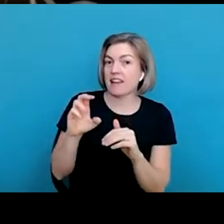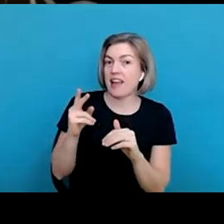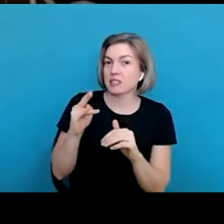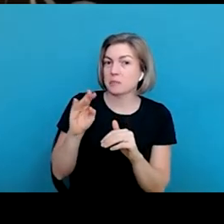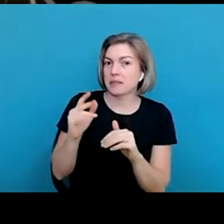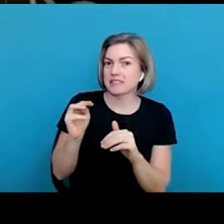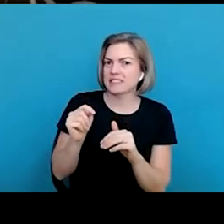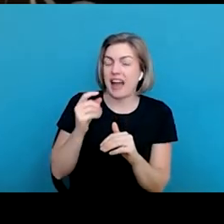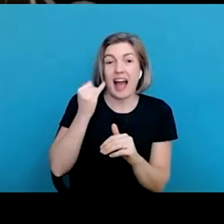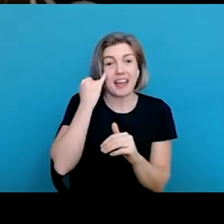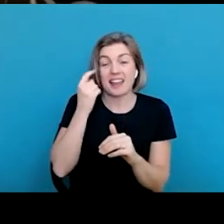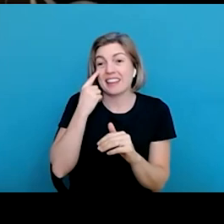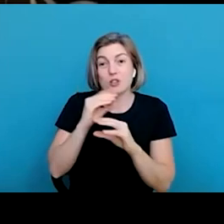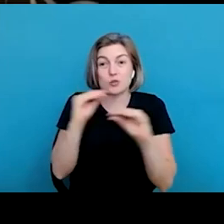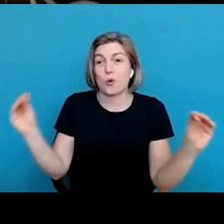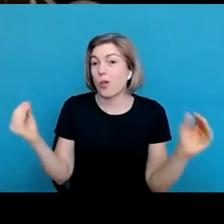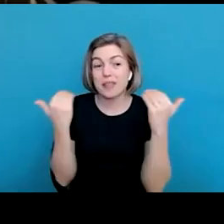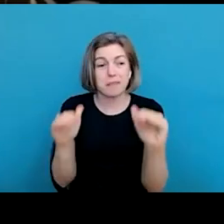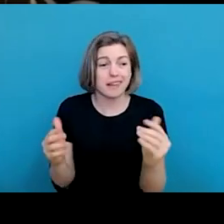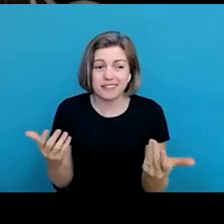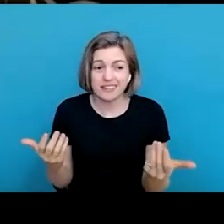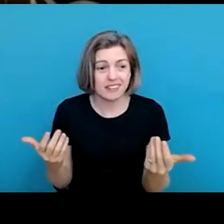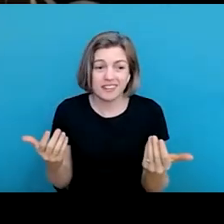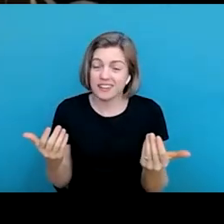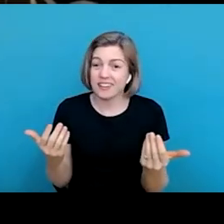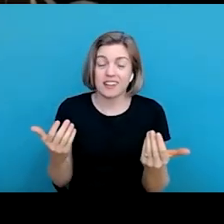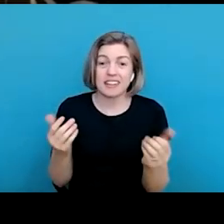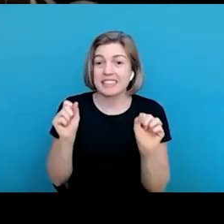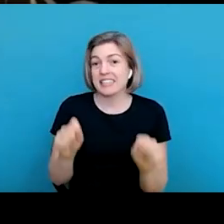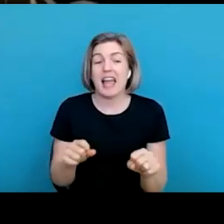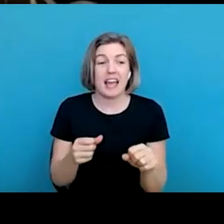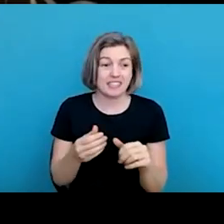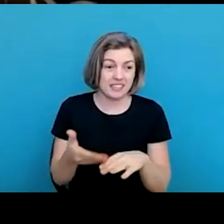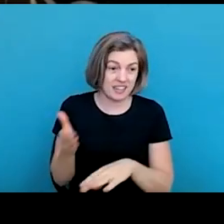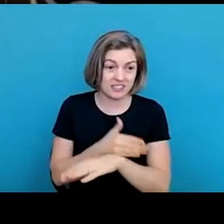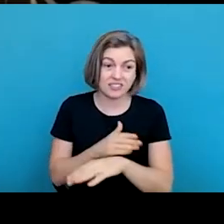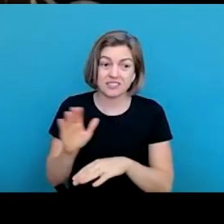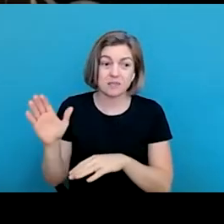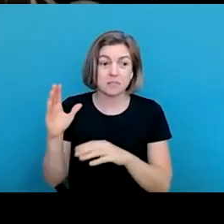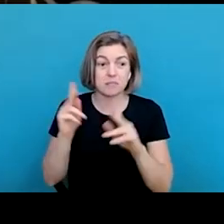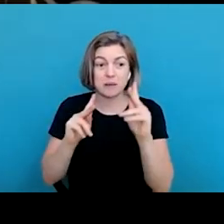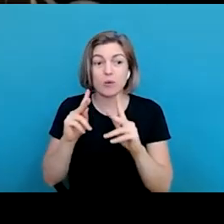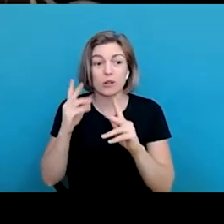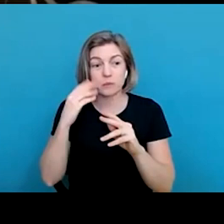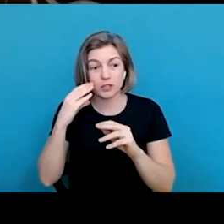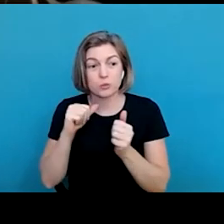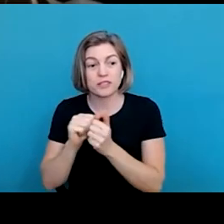in terms of enhancing the experience of people with disabilities, cognitive, physical, sensory.